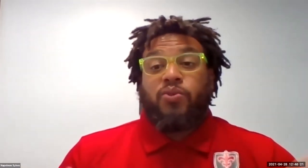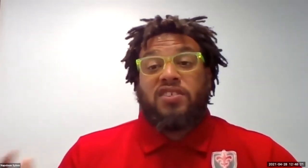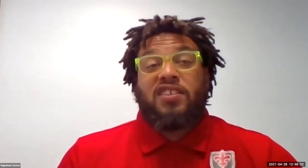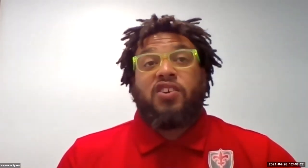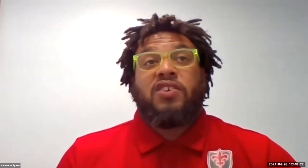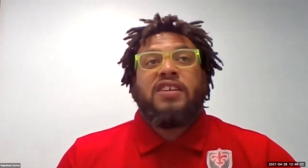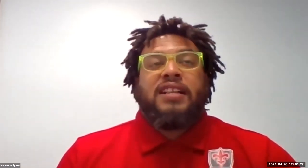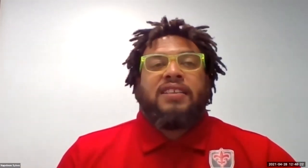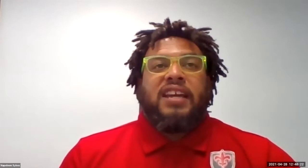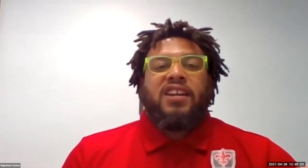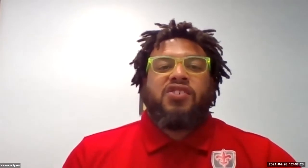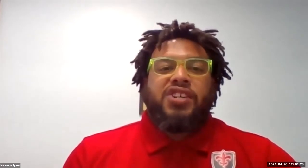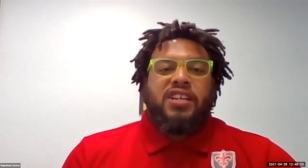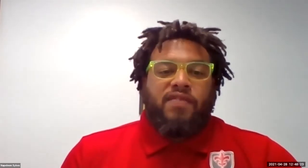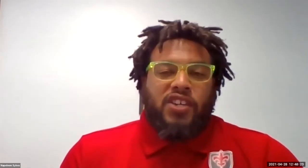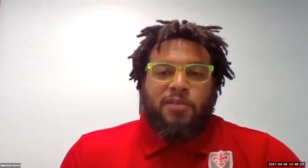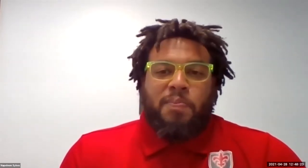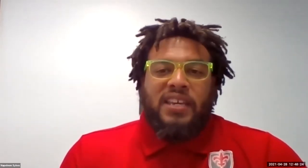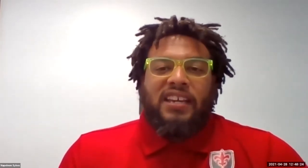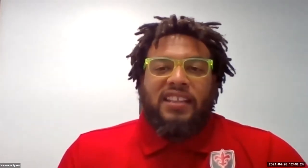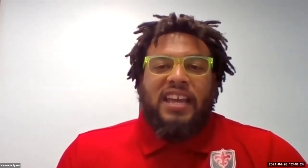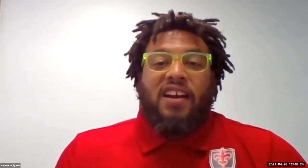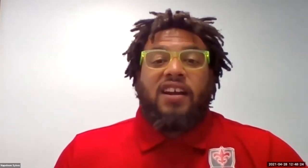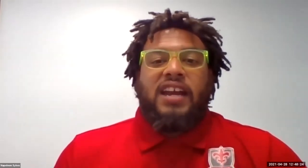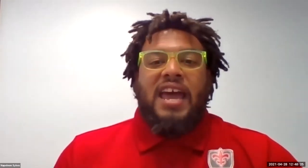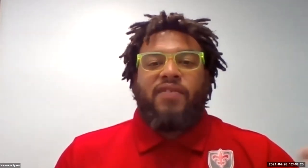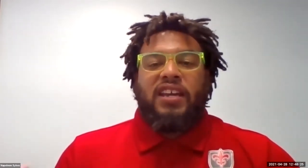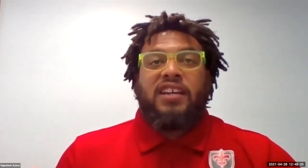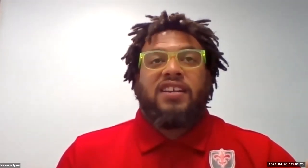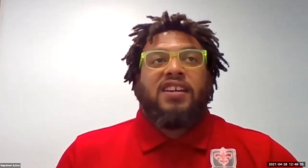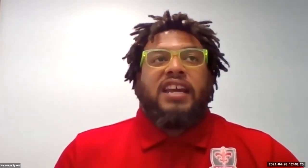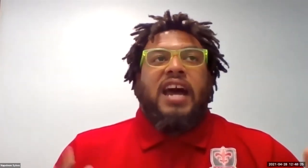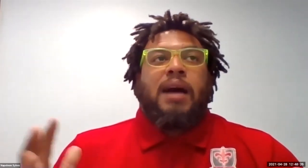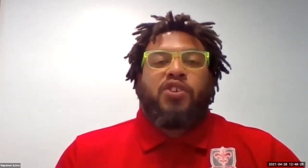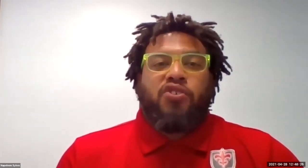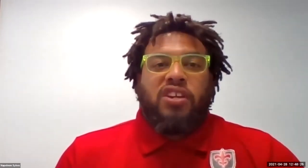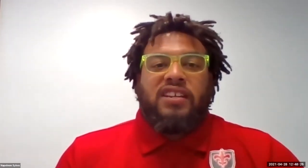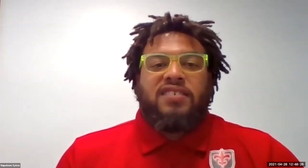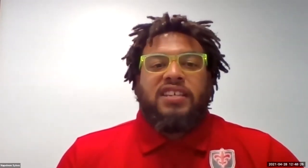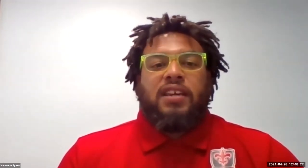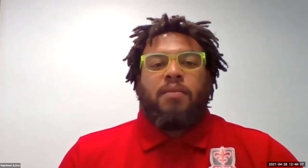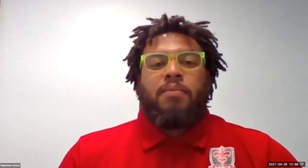Market as a tradition every year.